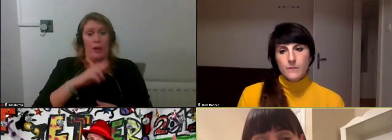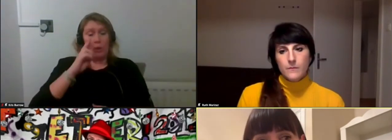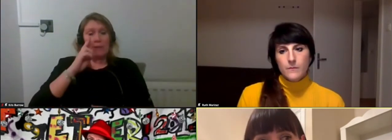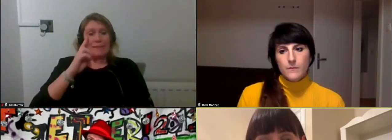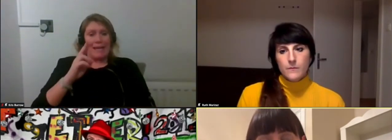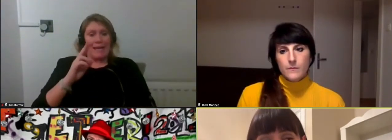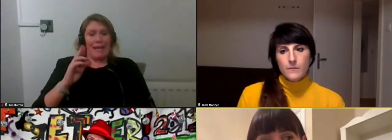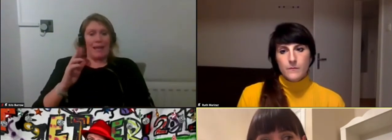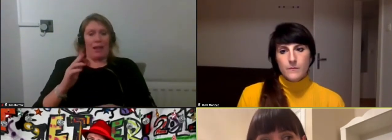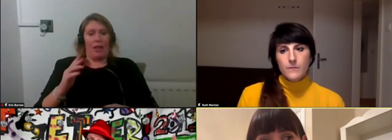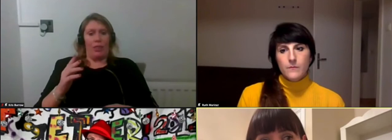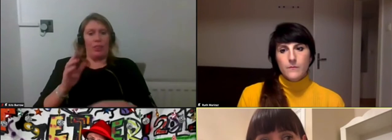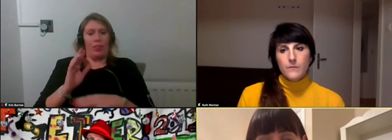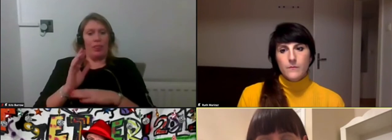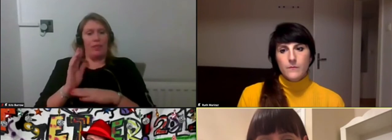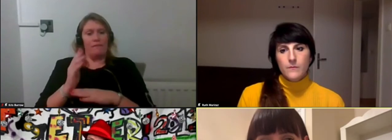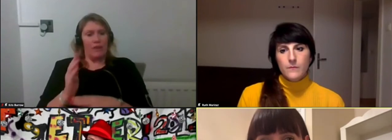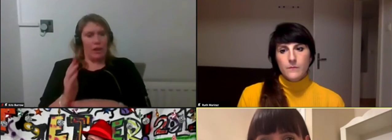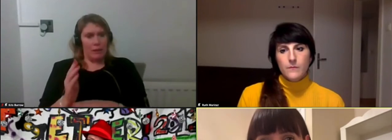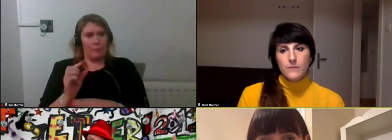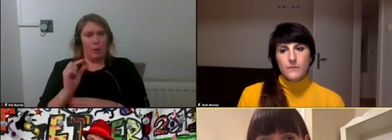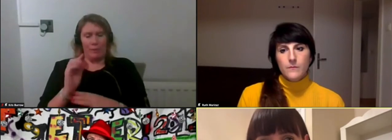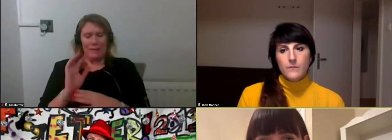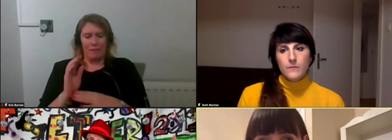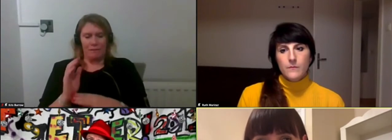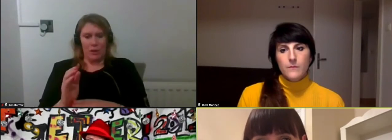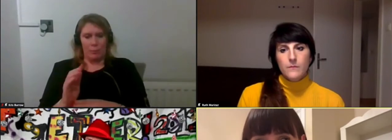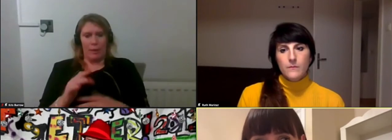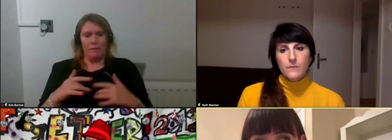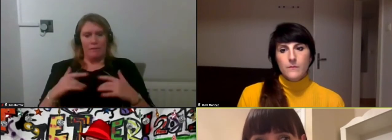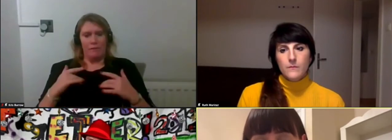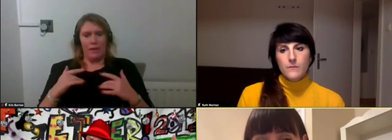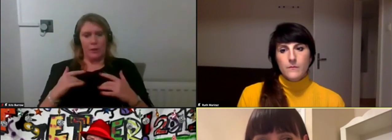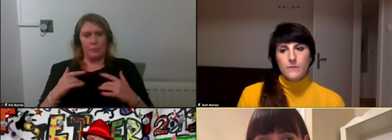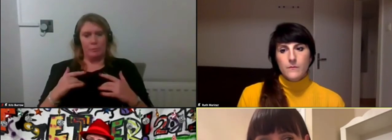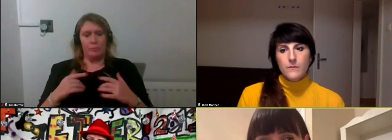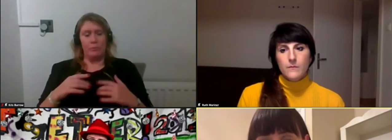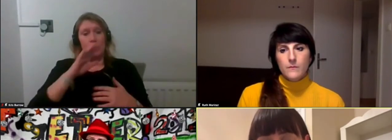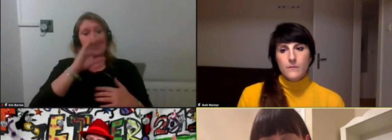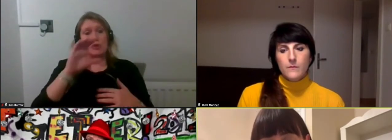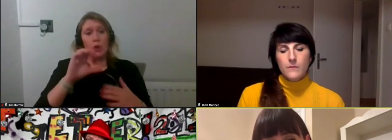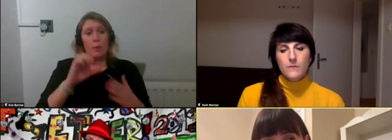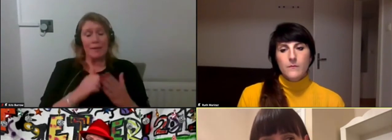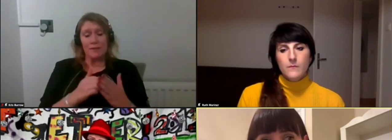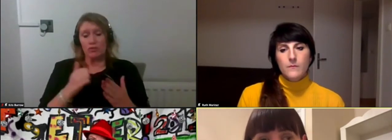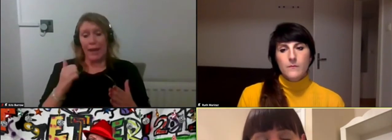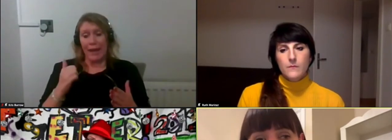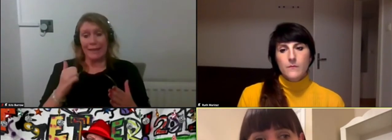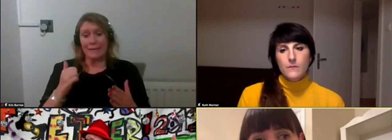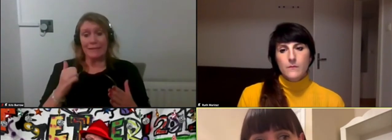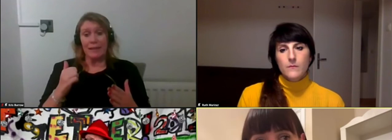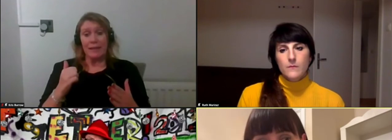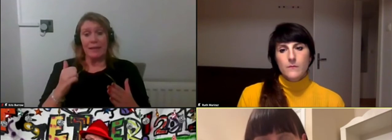certainly something again that we found, Zoom is great and I think it's stretching us in all sorts of different directions